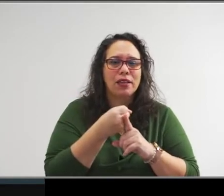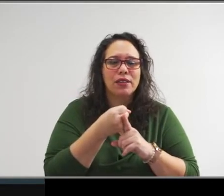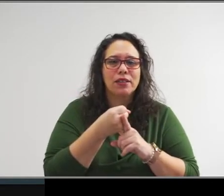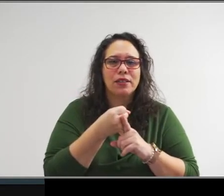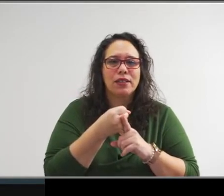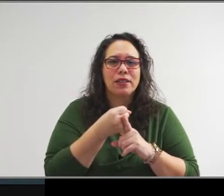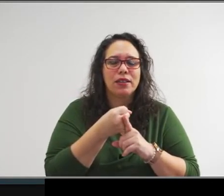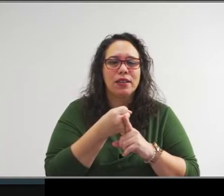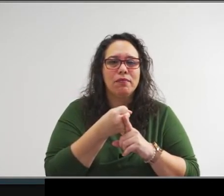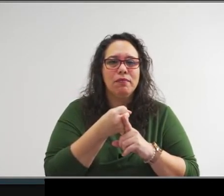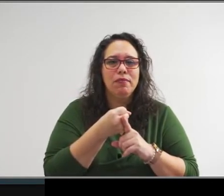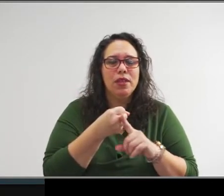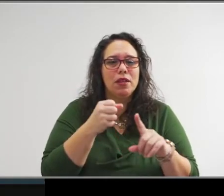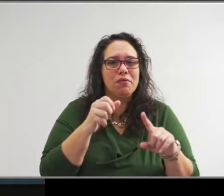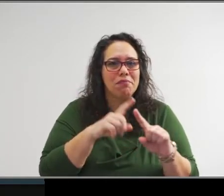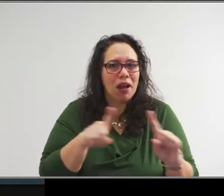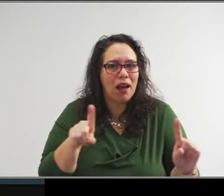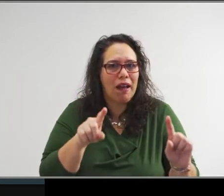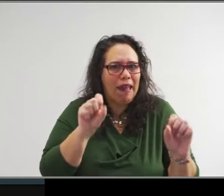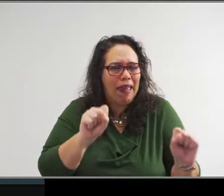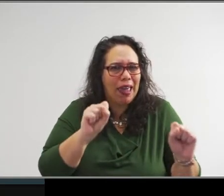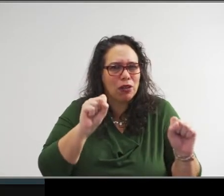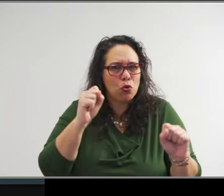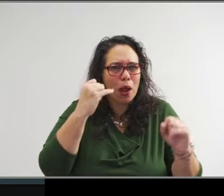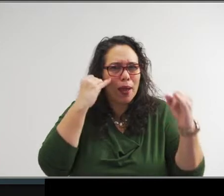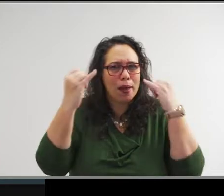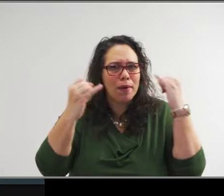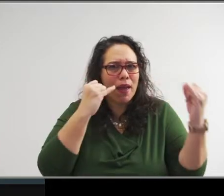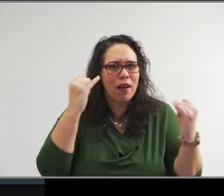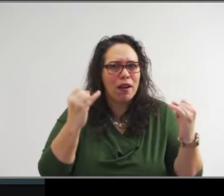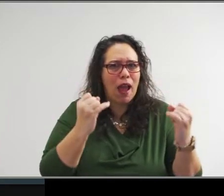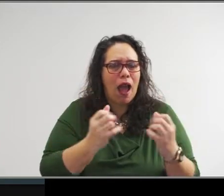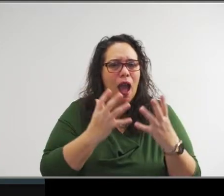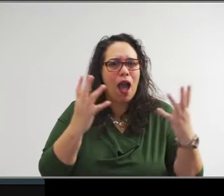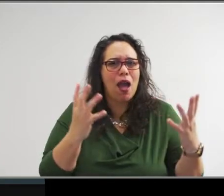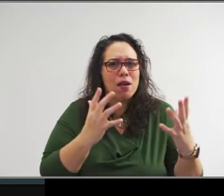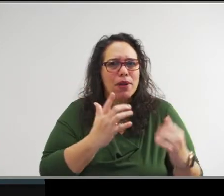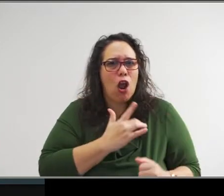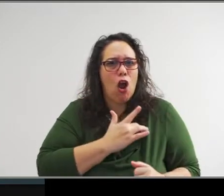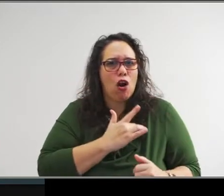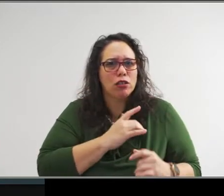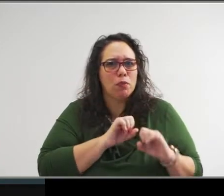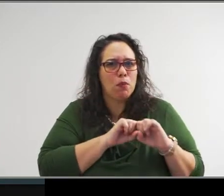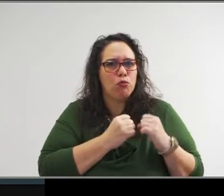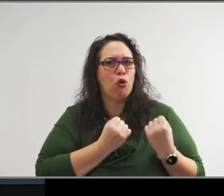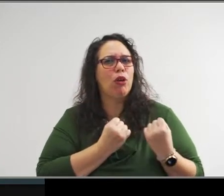but can you imagine the amount of broken hearts that we could save if we keep people alive